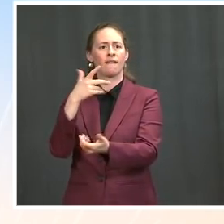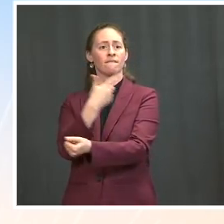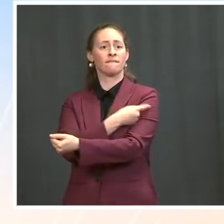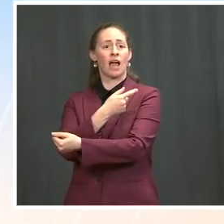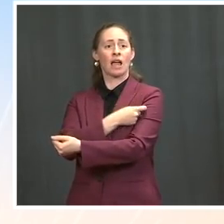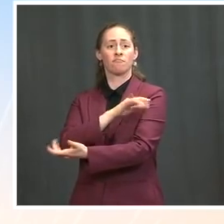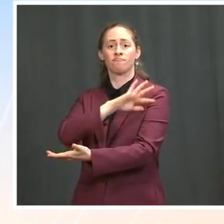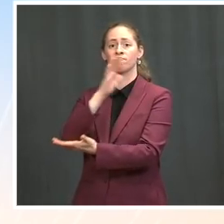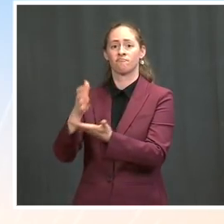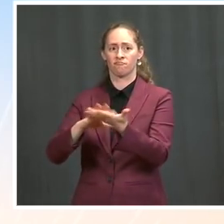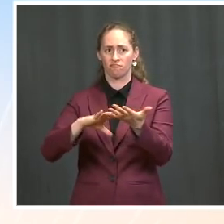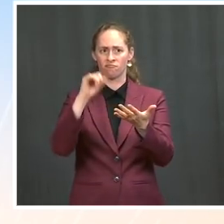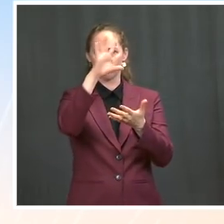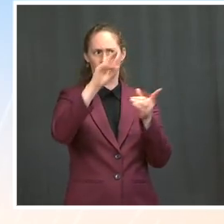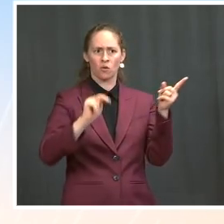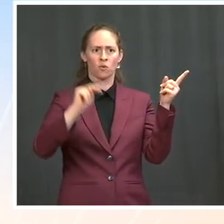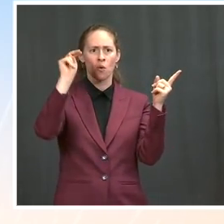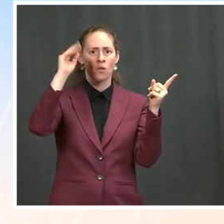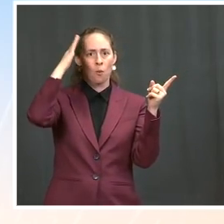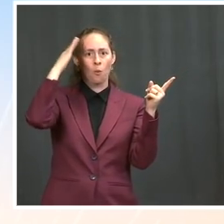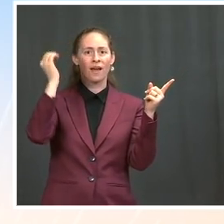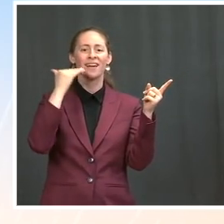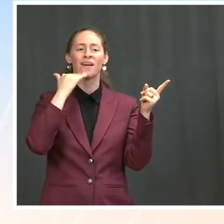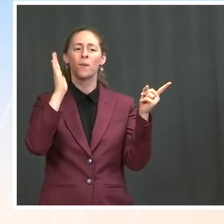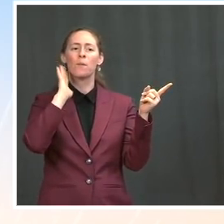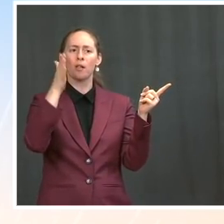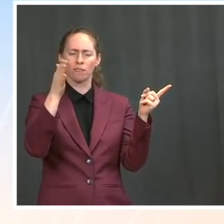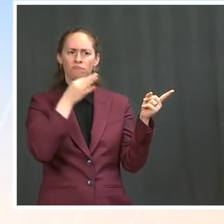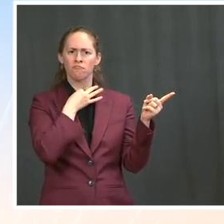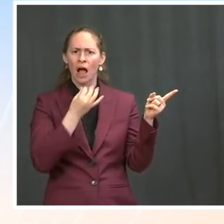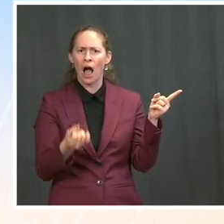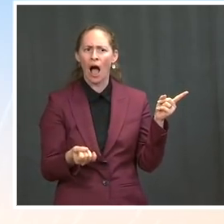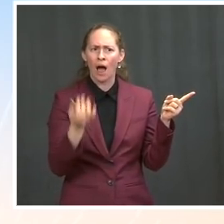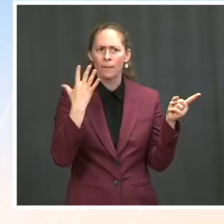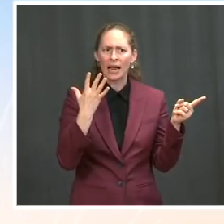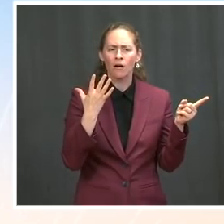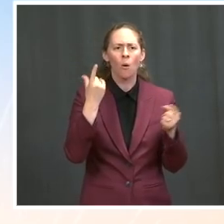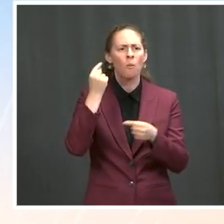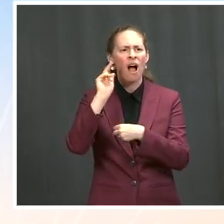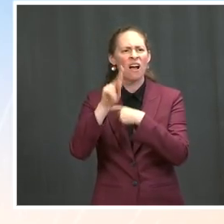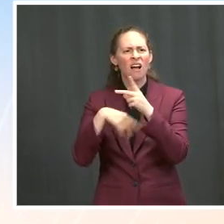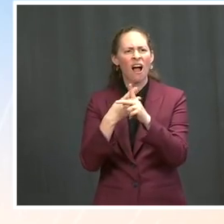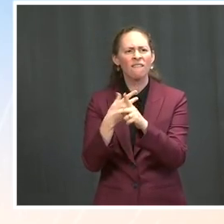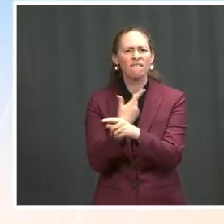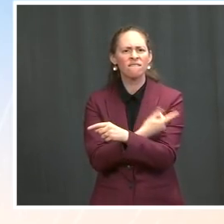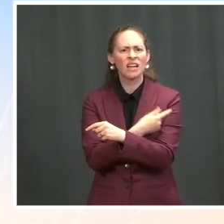And what kind of a vaccine are you going to provide to North Korea? Ms. Psaki: Well, we announced